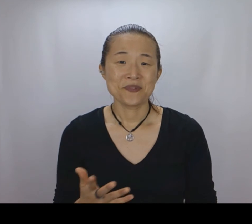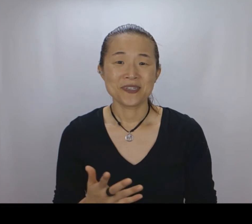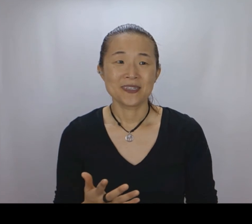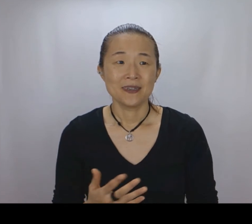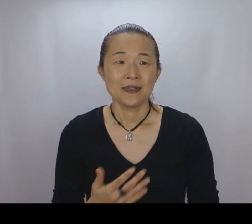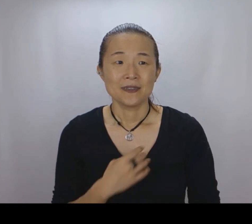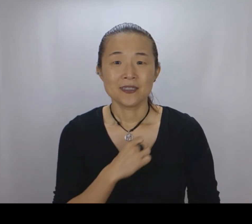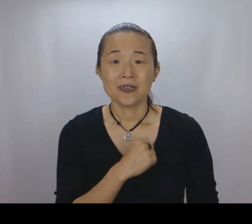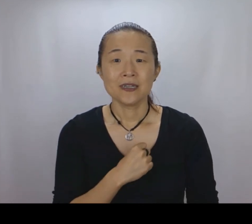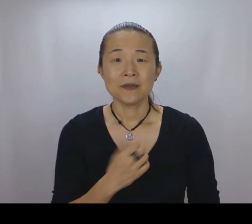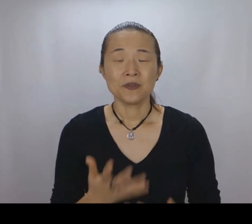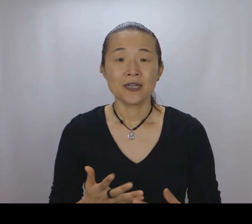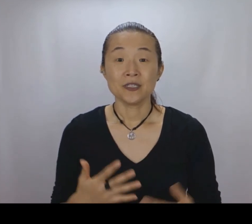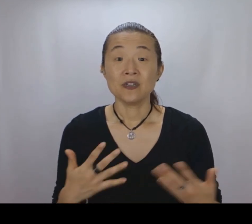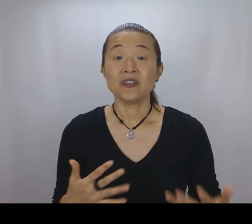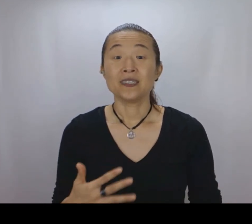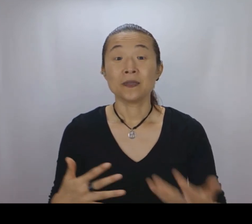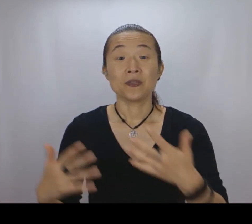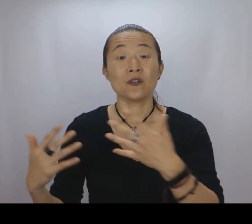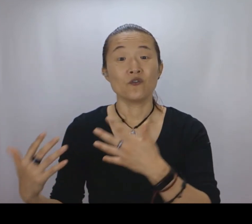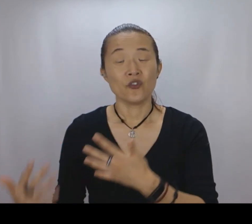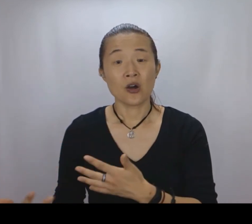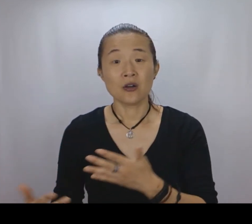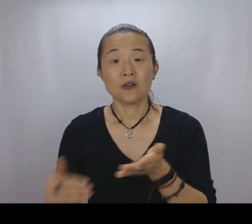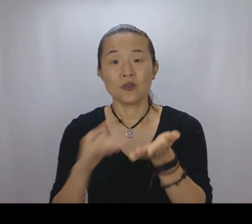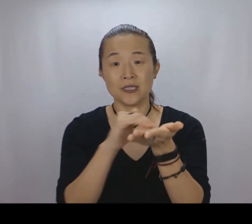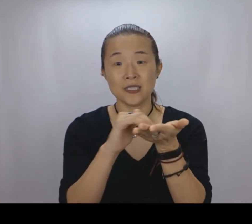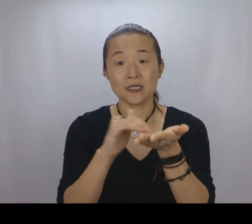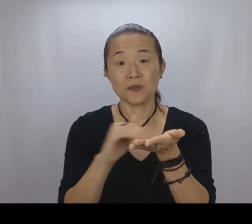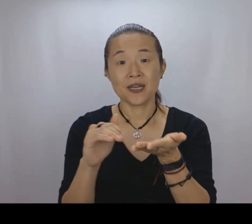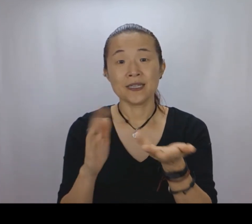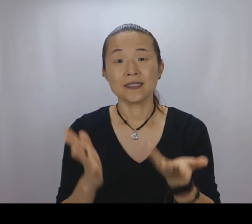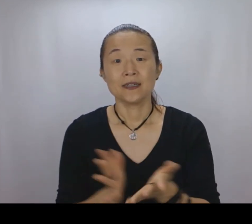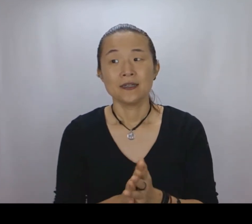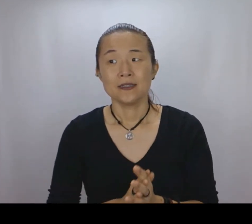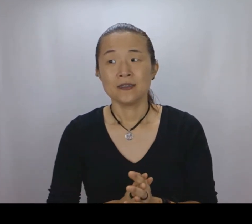but sorry implies you have done something wrong where this implies